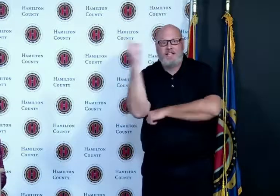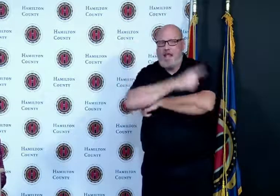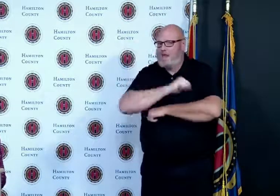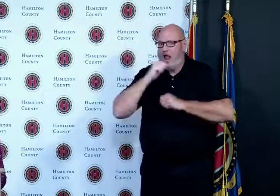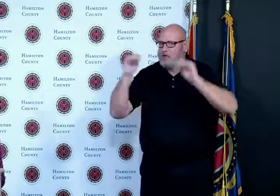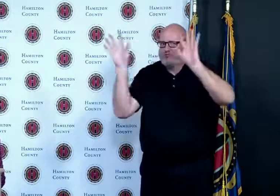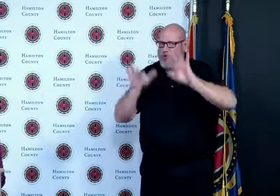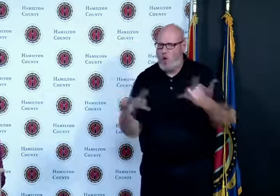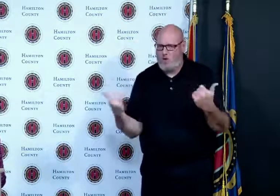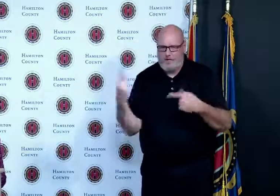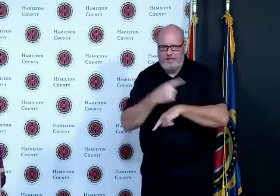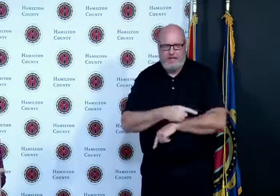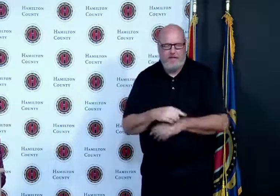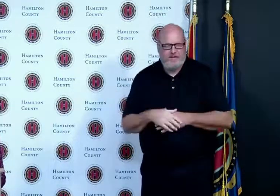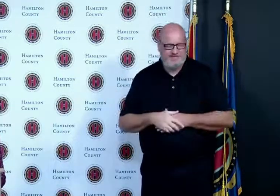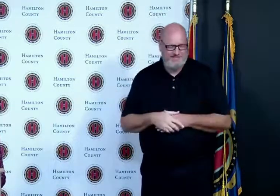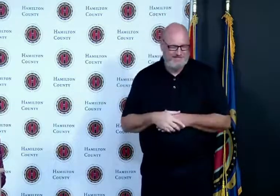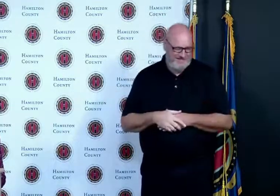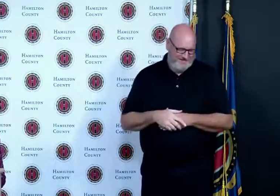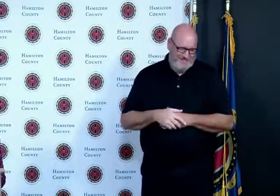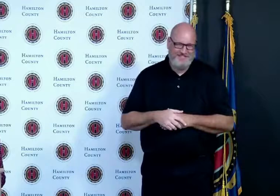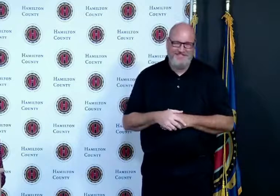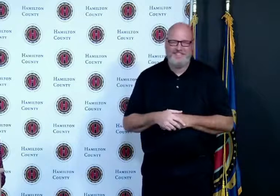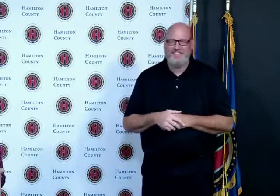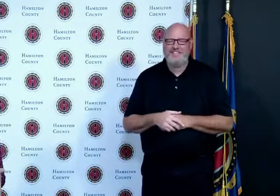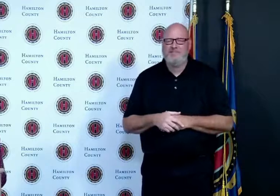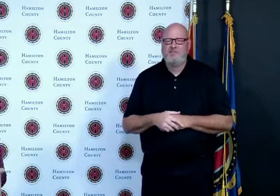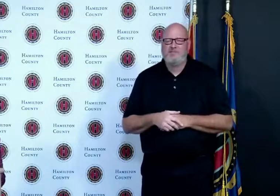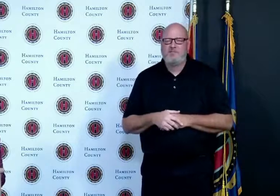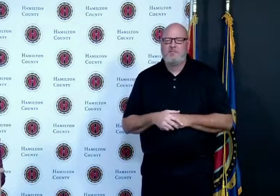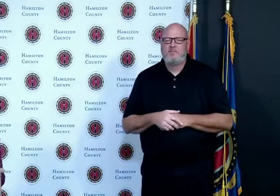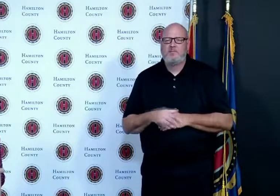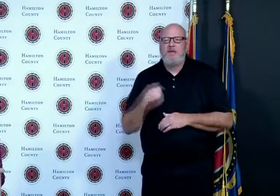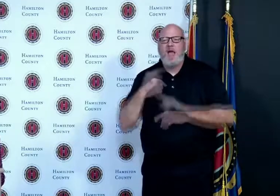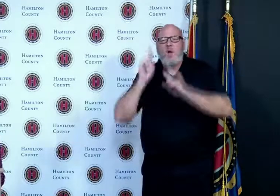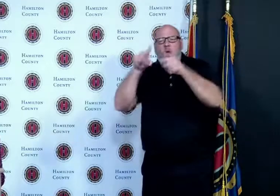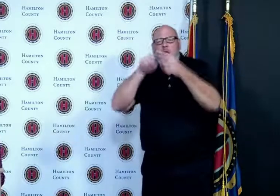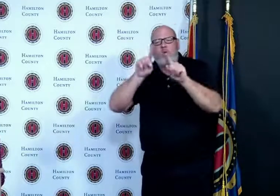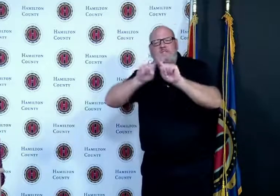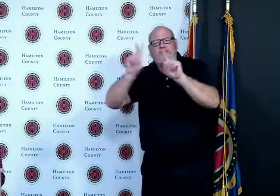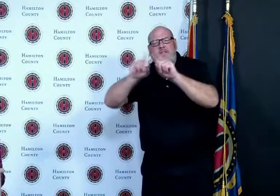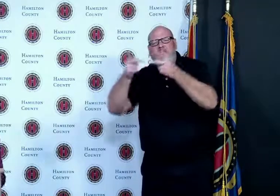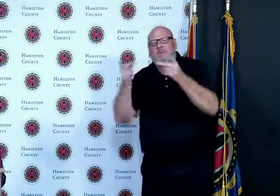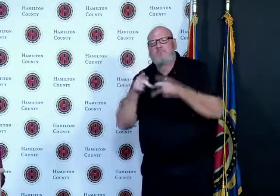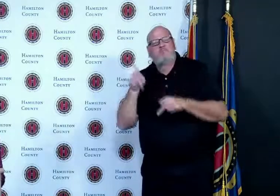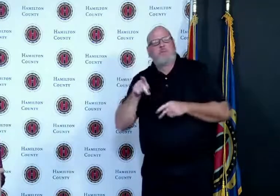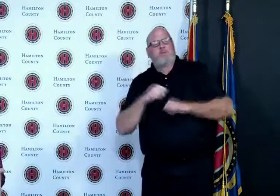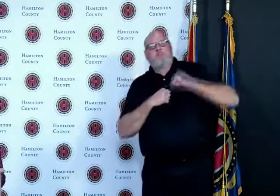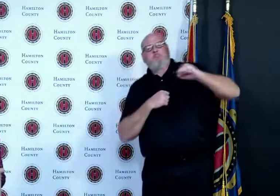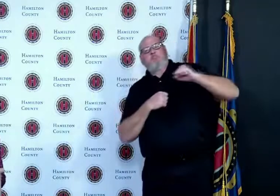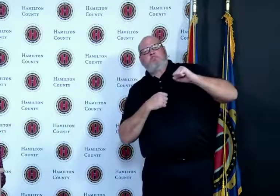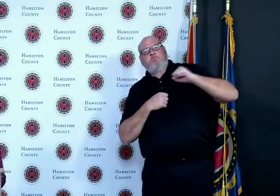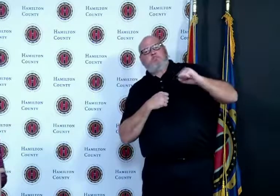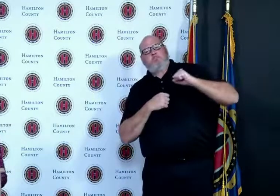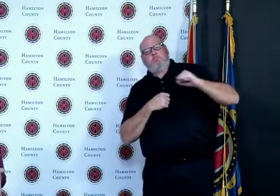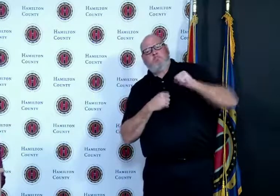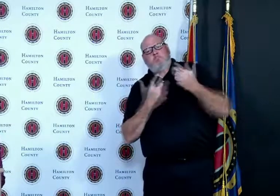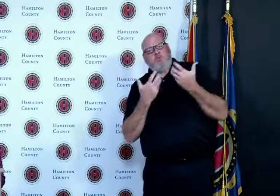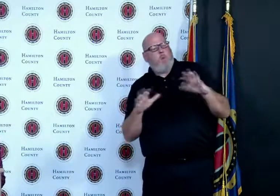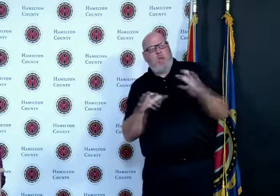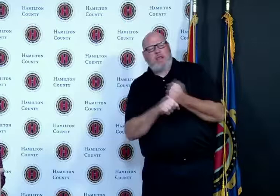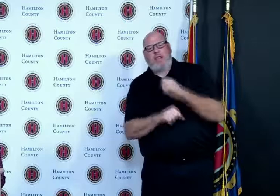lived there who likely would not have gone to get a vaccine otherwise were given vaccines at that